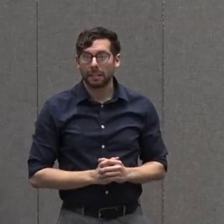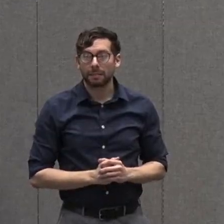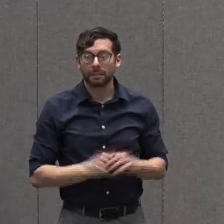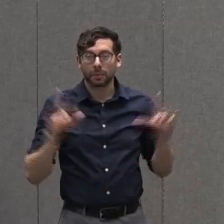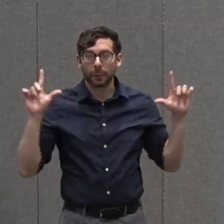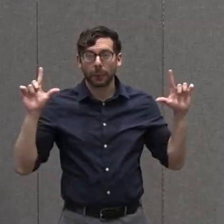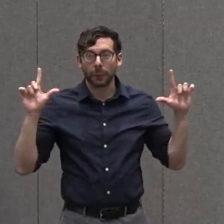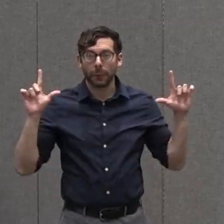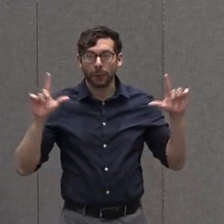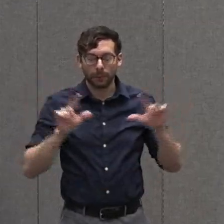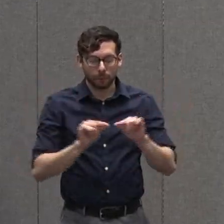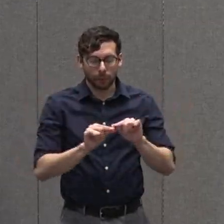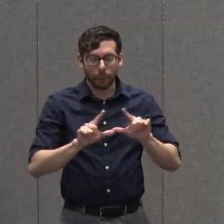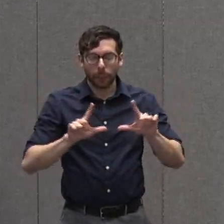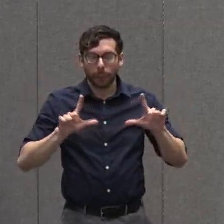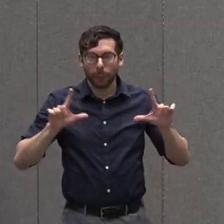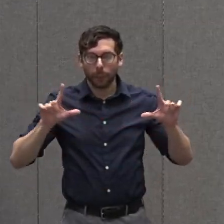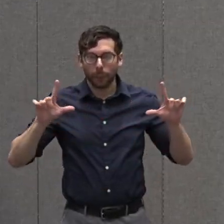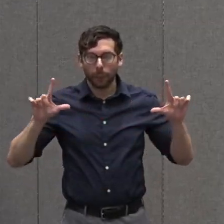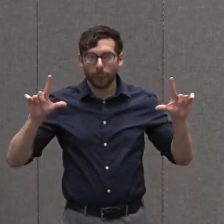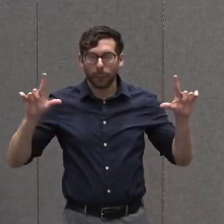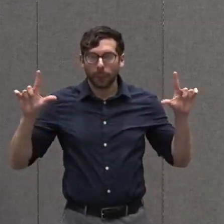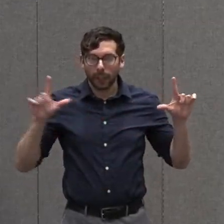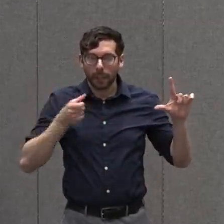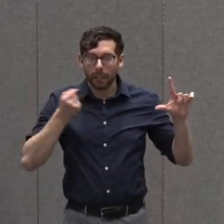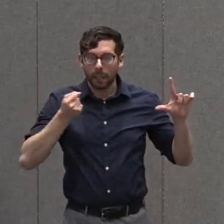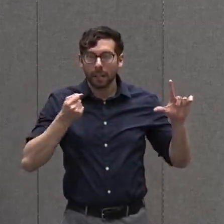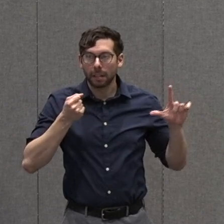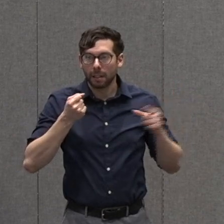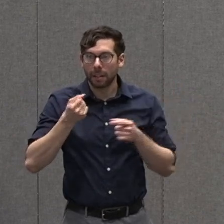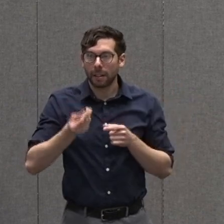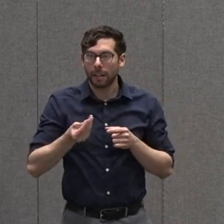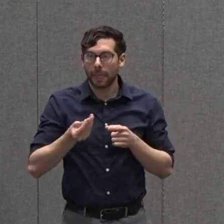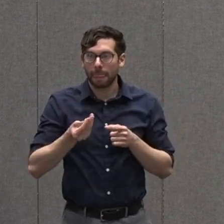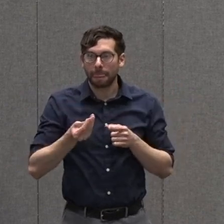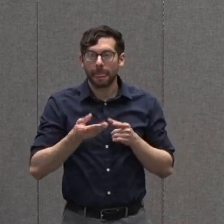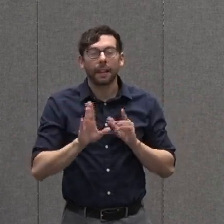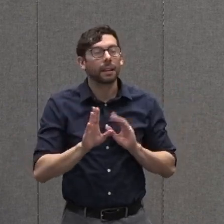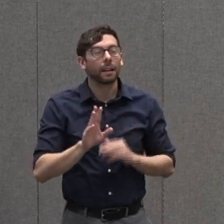But Wrangler Bob brought a couple of examples of the types of fangs.